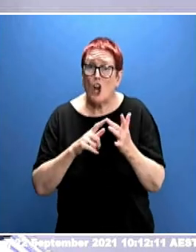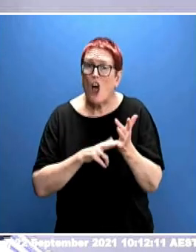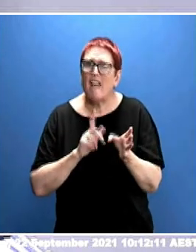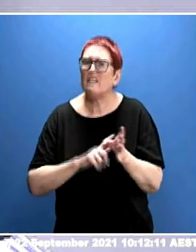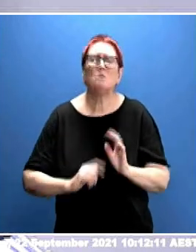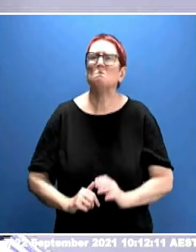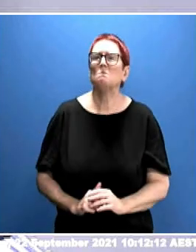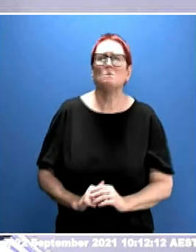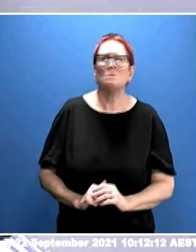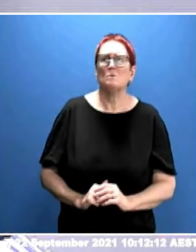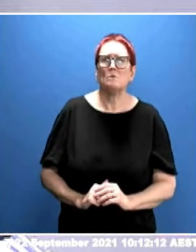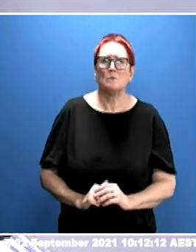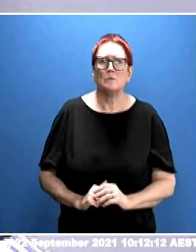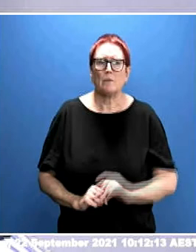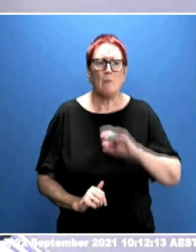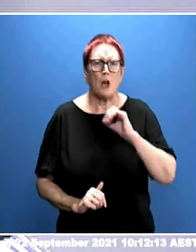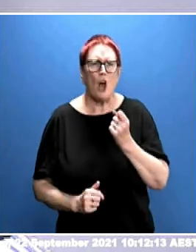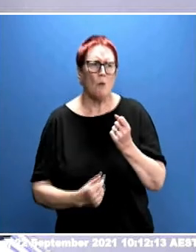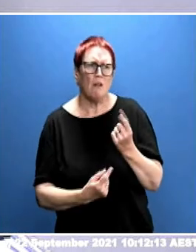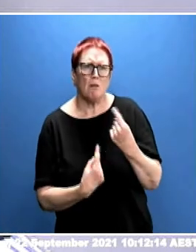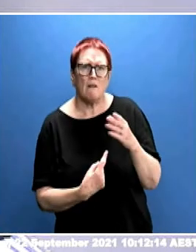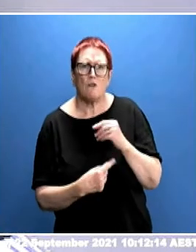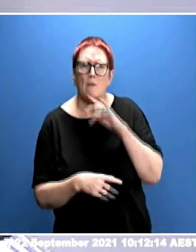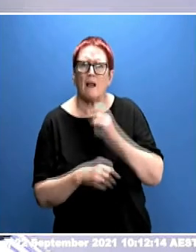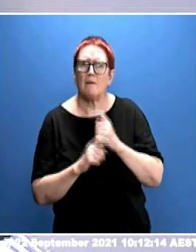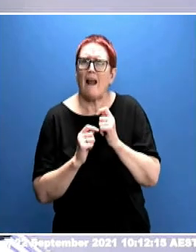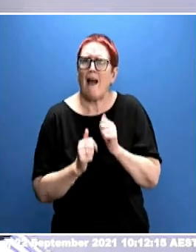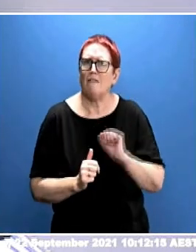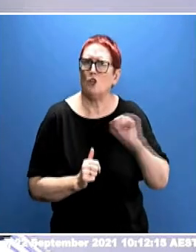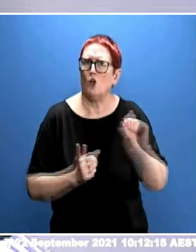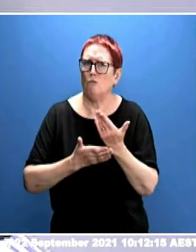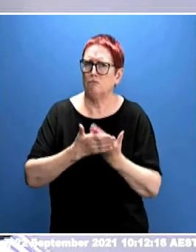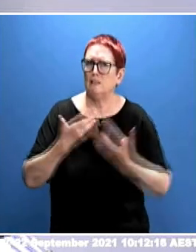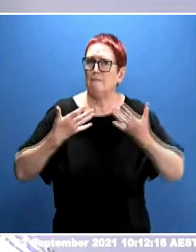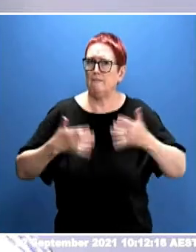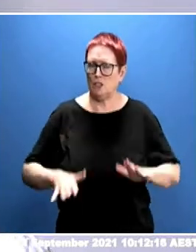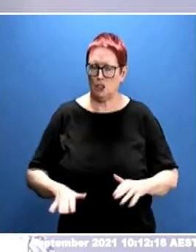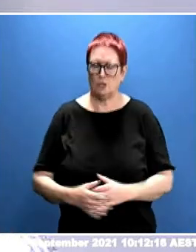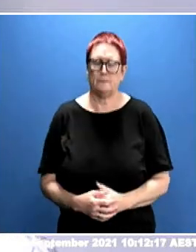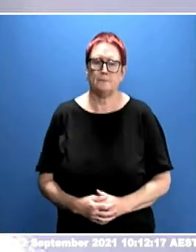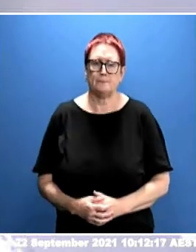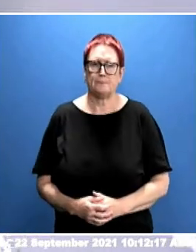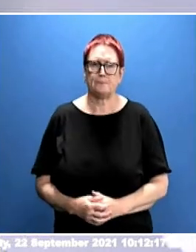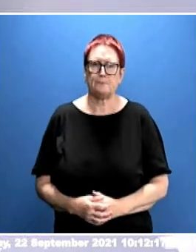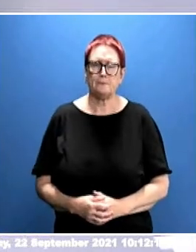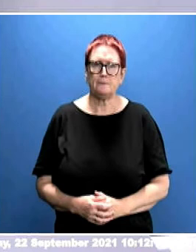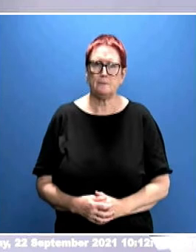want to take instructions after we hear the evidence-in-chief. From what I understand, and I don't have obviously personal knowledge